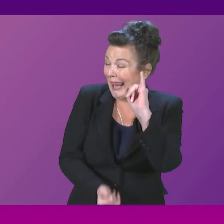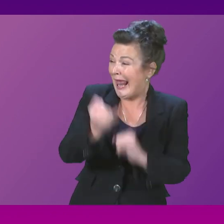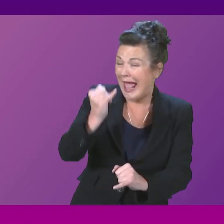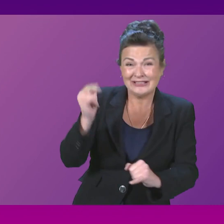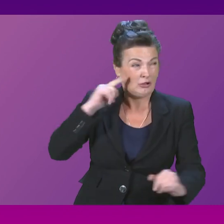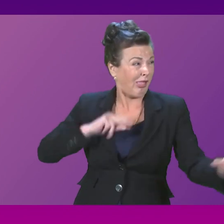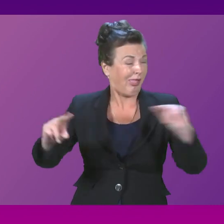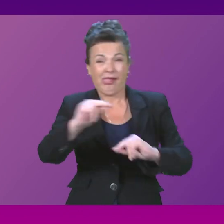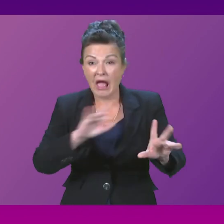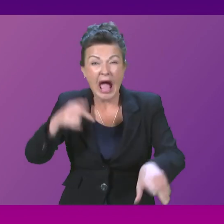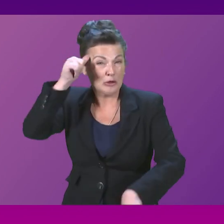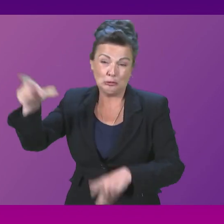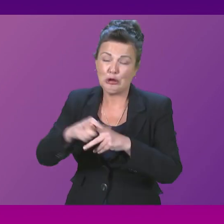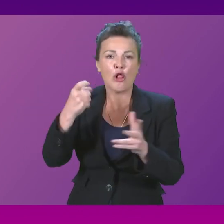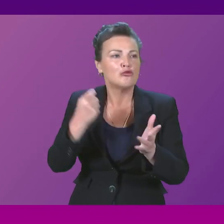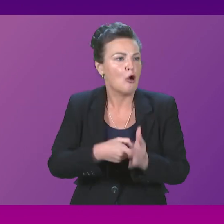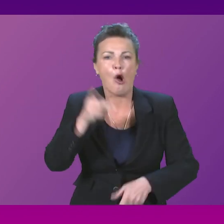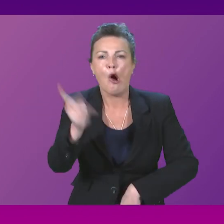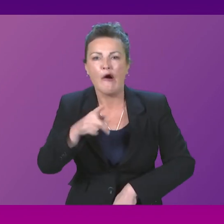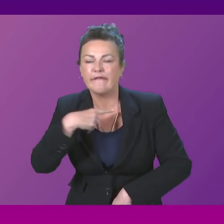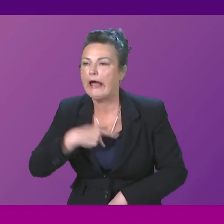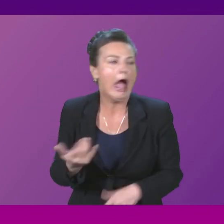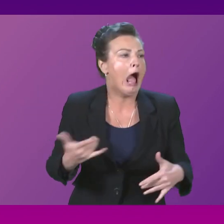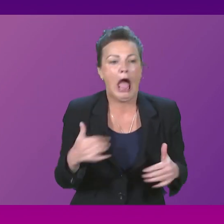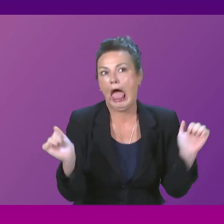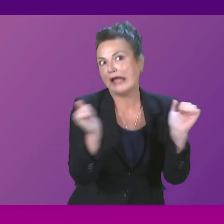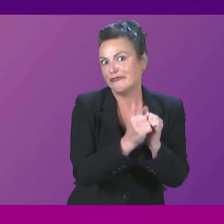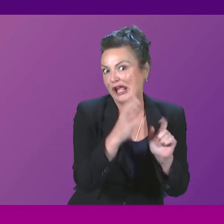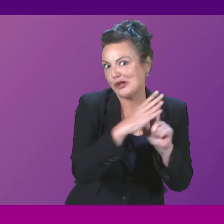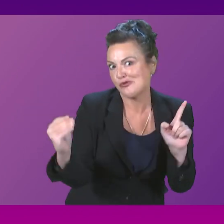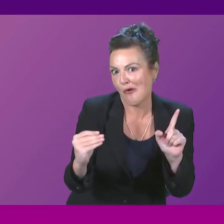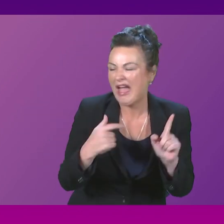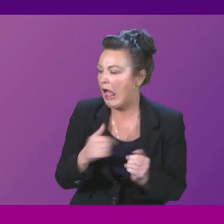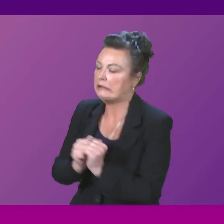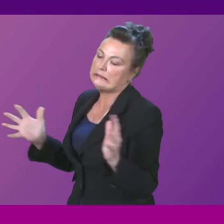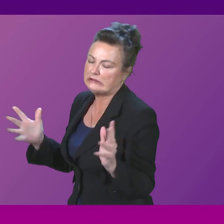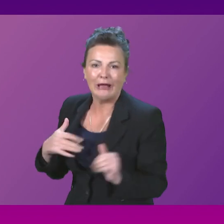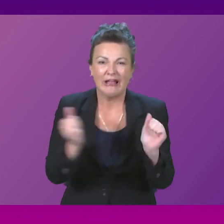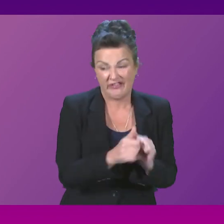I know that he often flip-flops on whether he agrees with Tory leaders, but clearly he